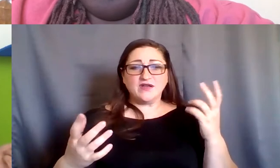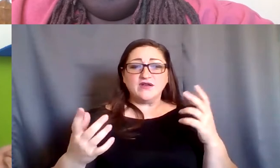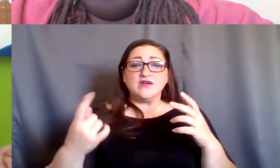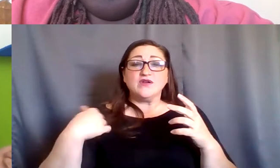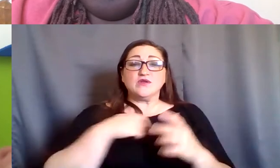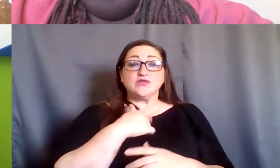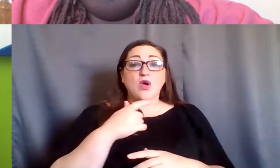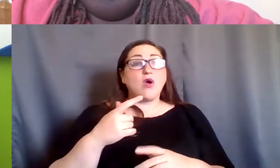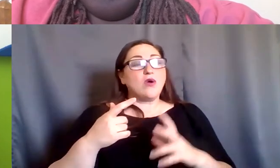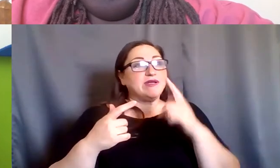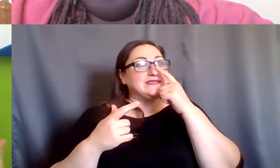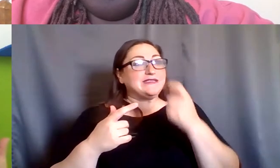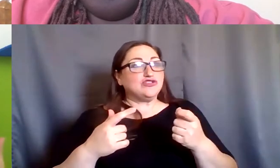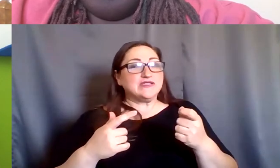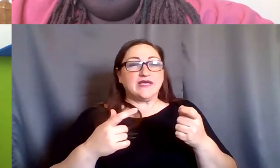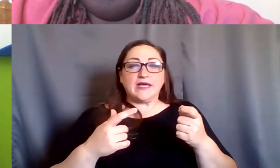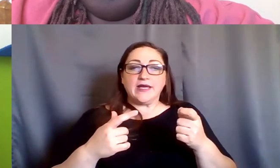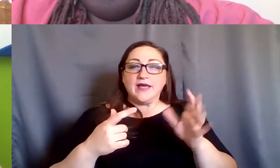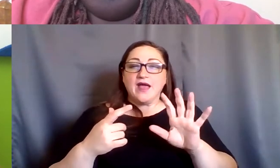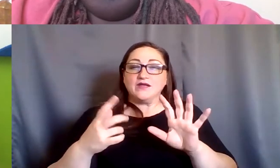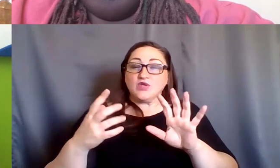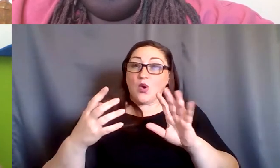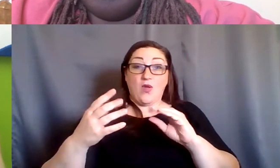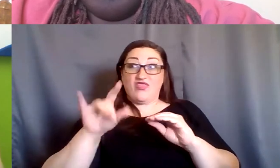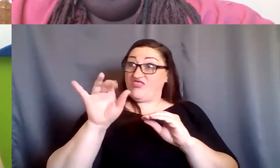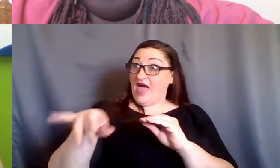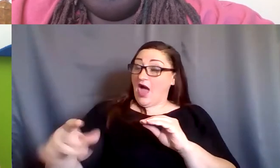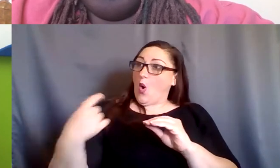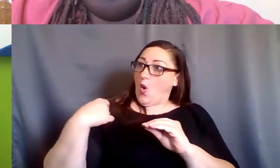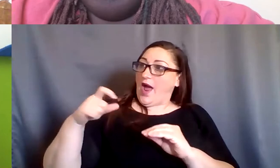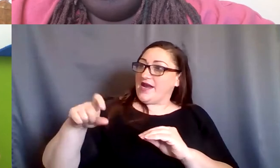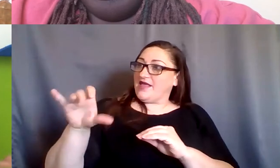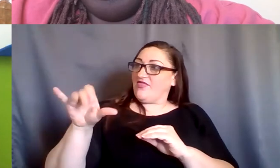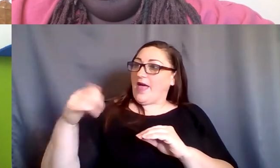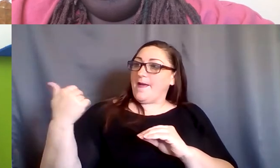We have to keep selling accessibility like it’s this thing for everyone. And there’s some truth to that—